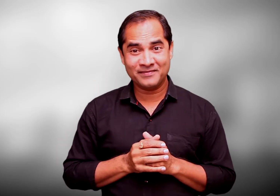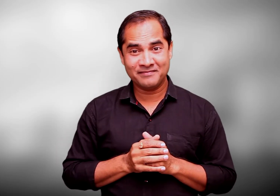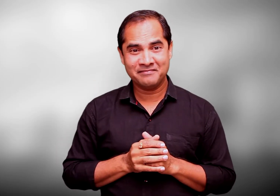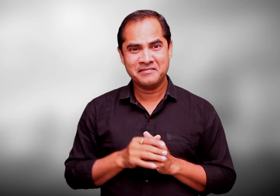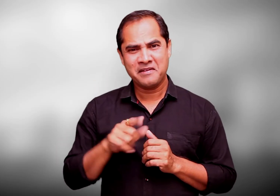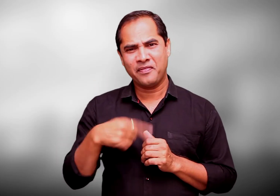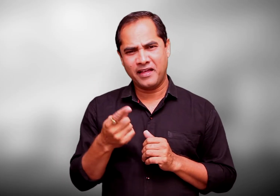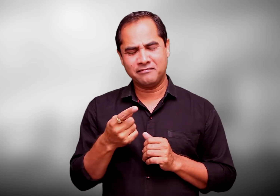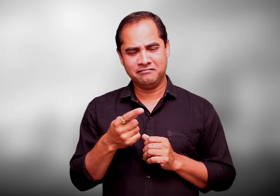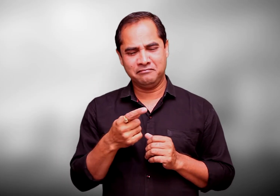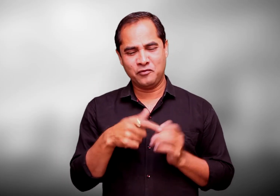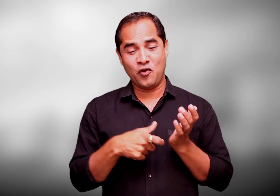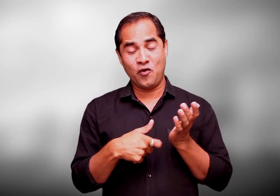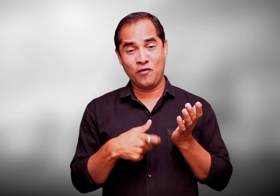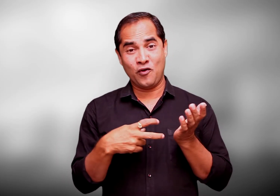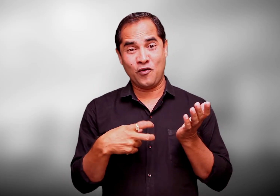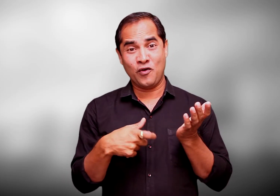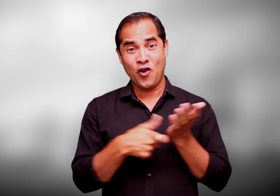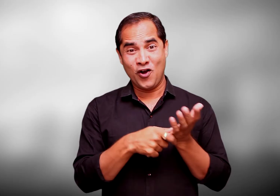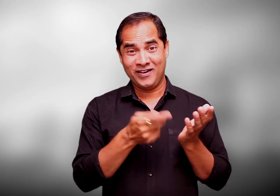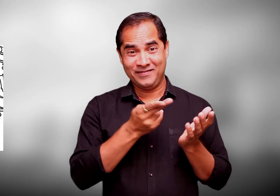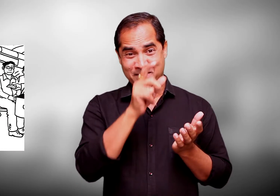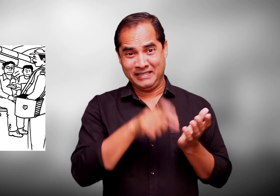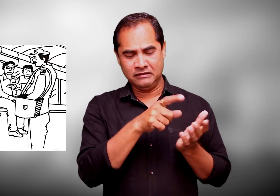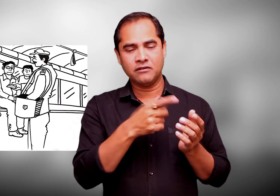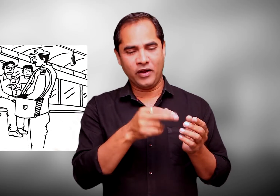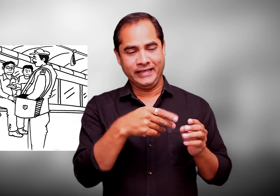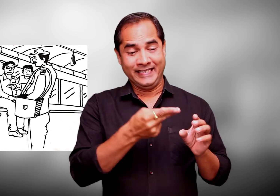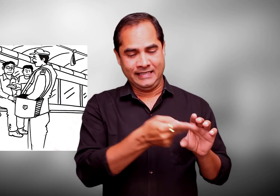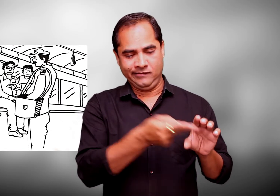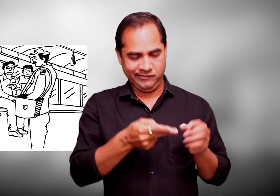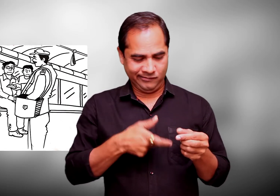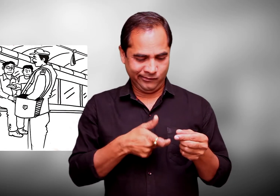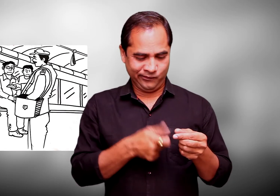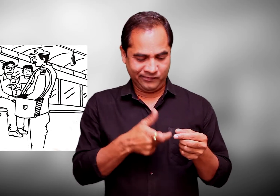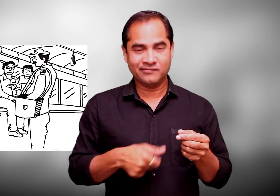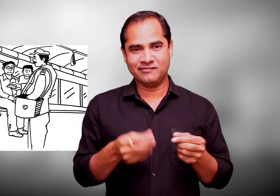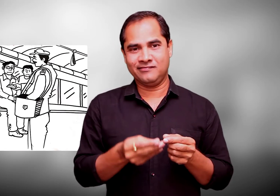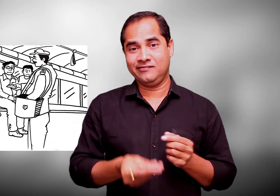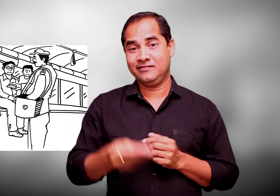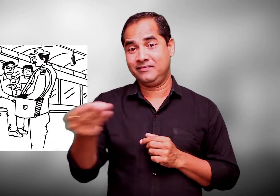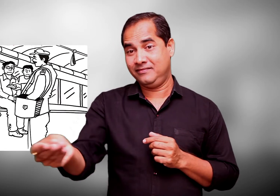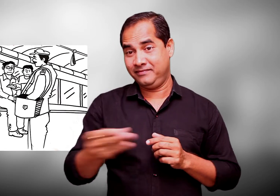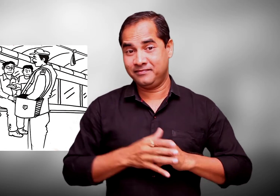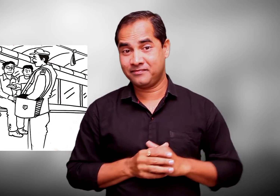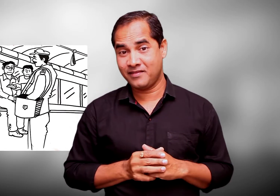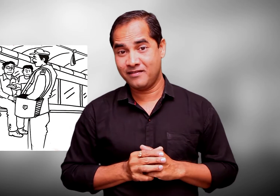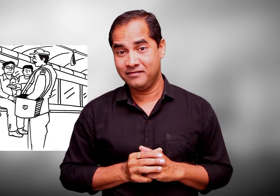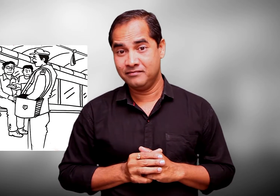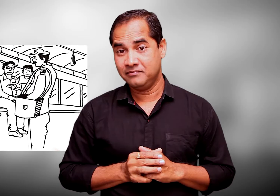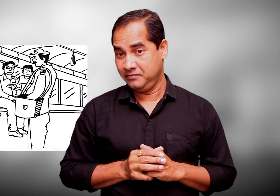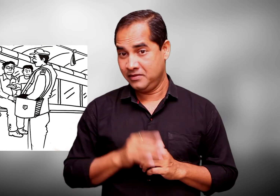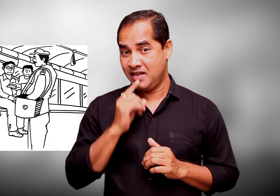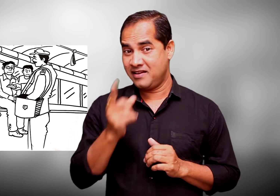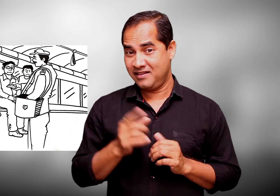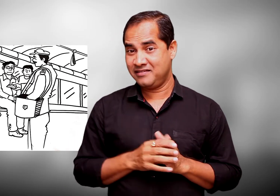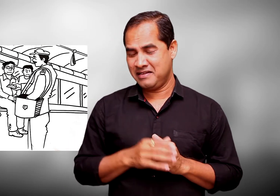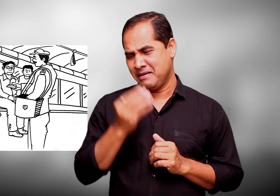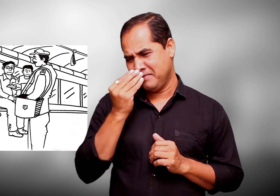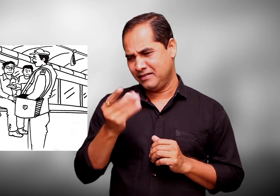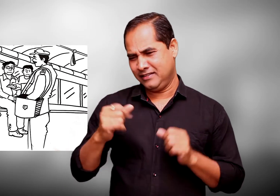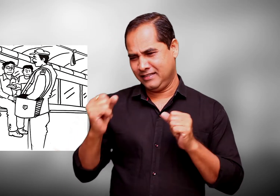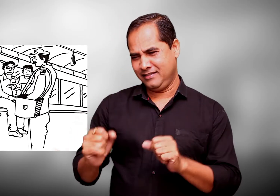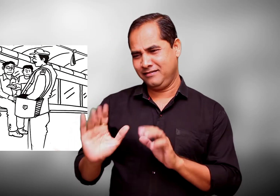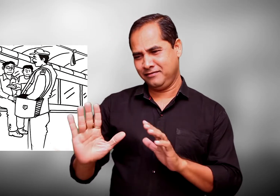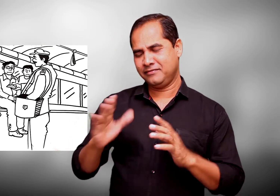laughter. The conductor punched a ticket and handed it to her. 'Just sit back and